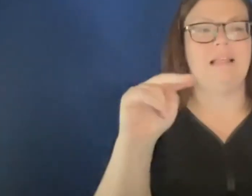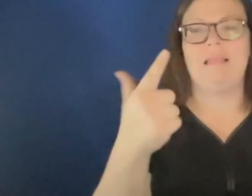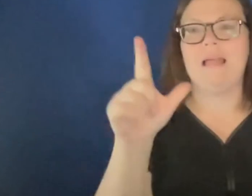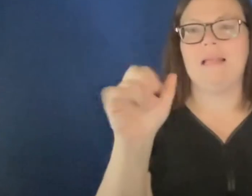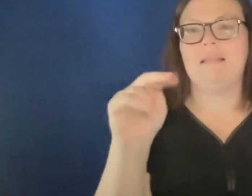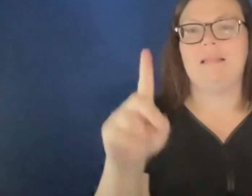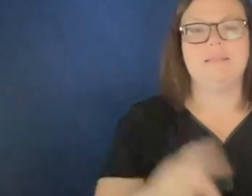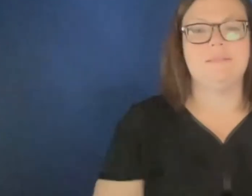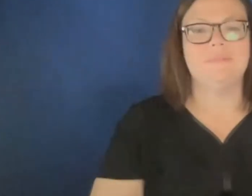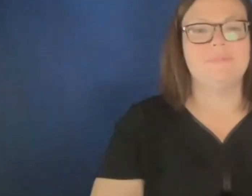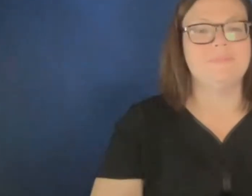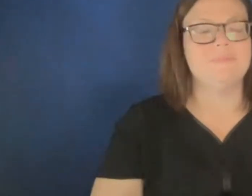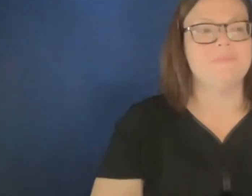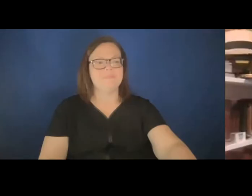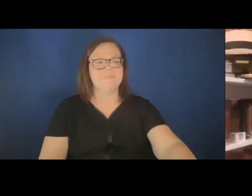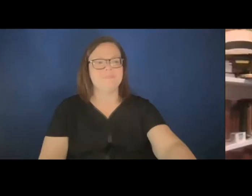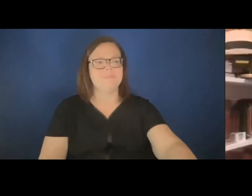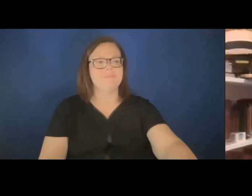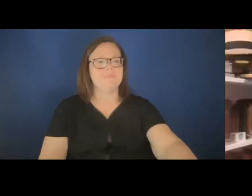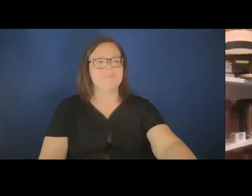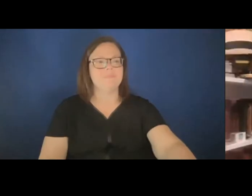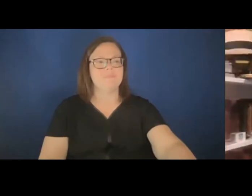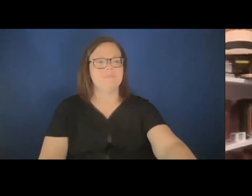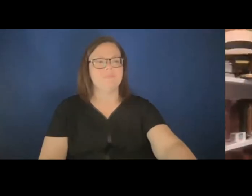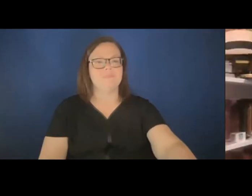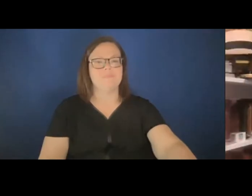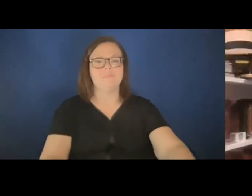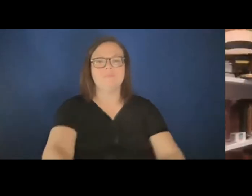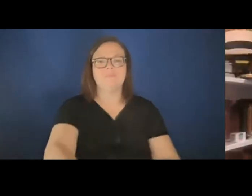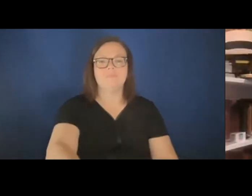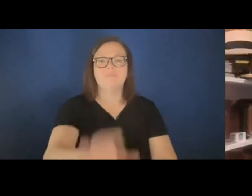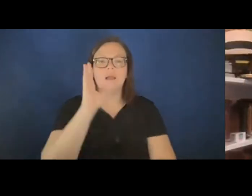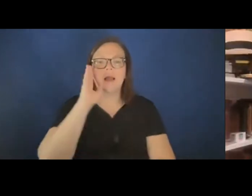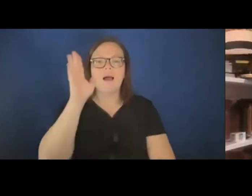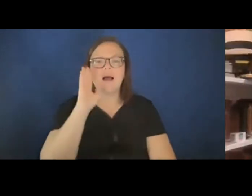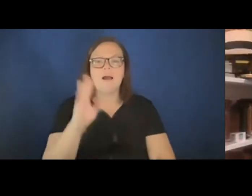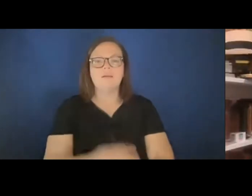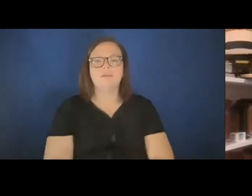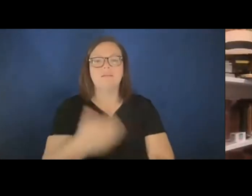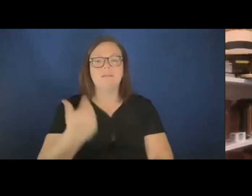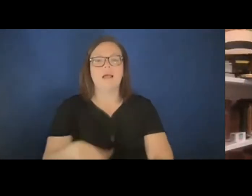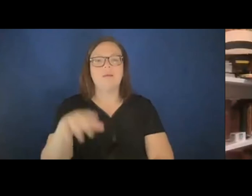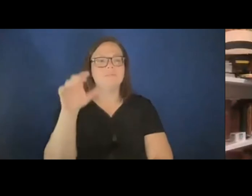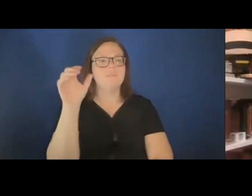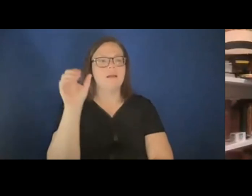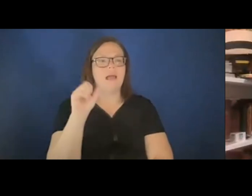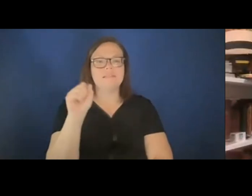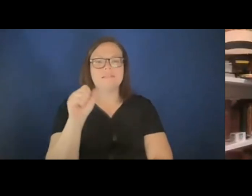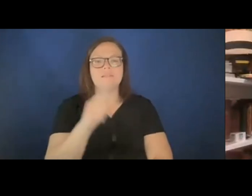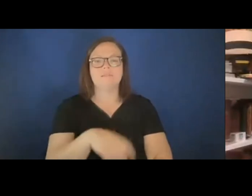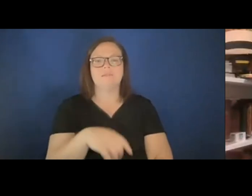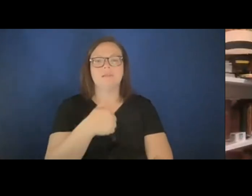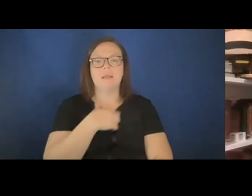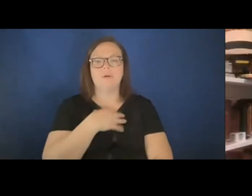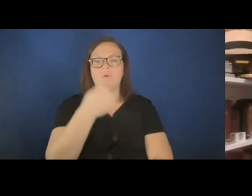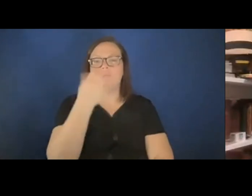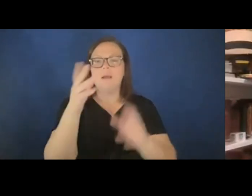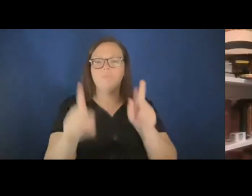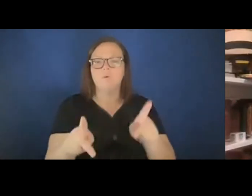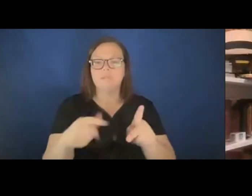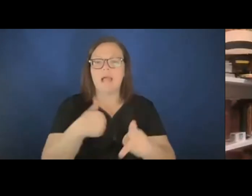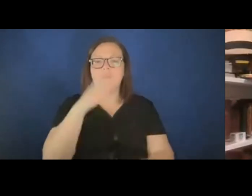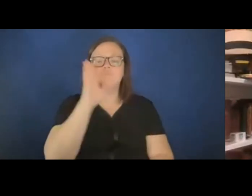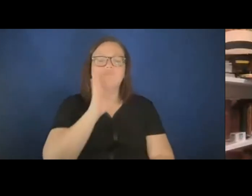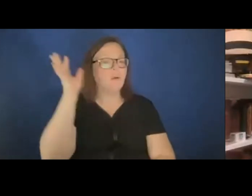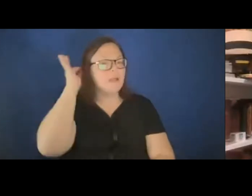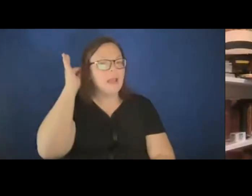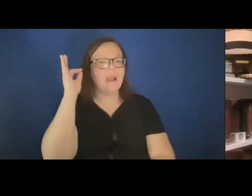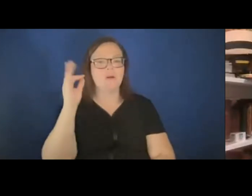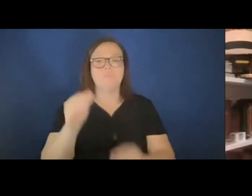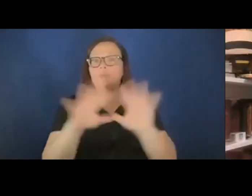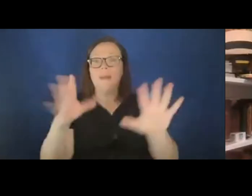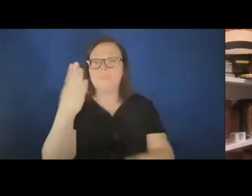Hi everybody. I'm S. I am a white person. I have brown hair, bright blue eyes, and I'm